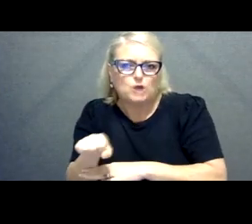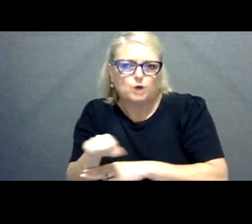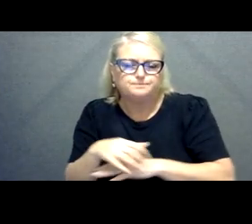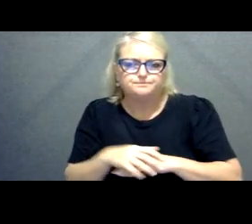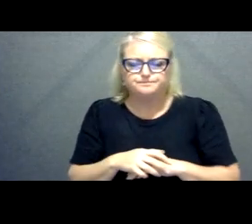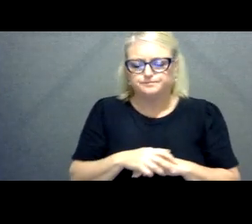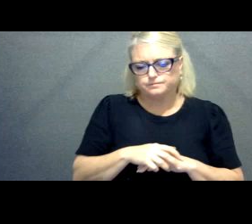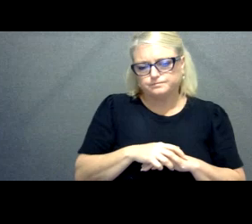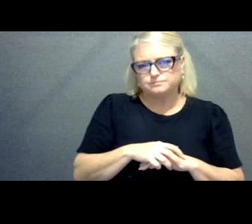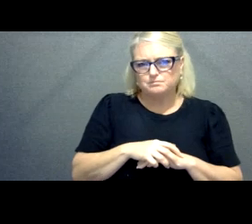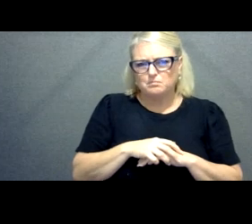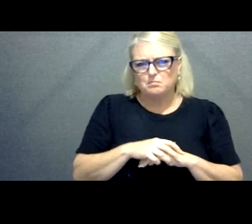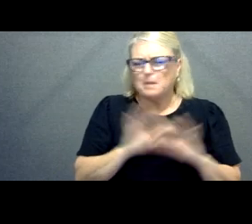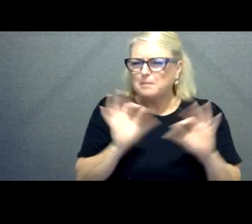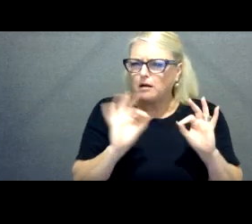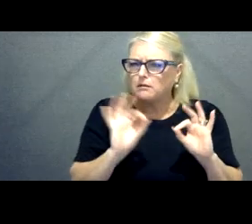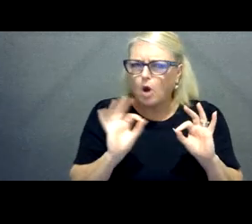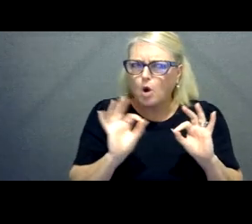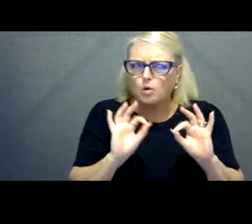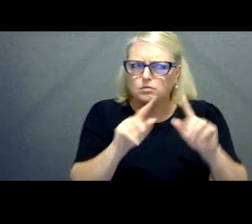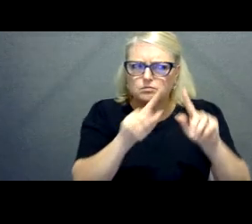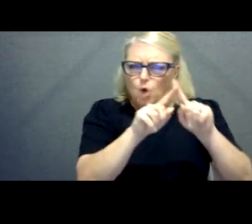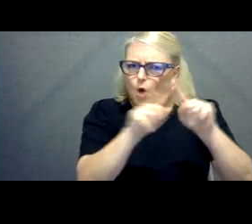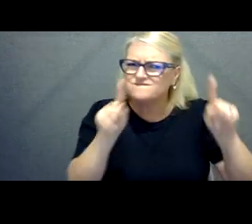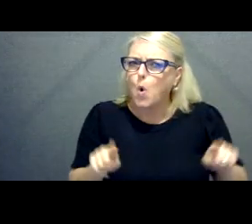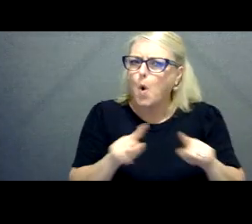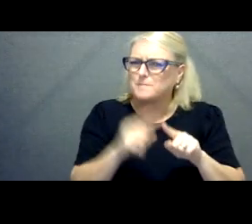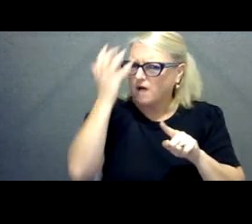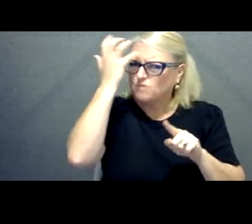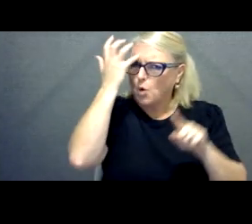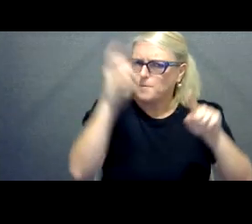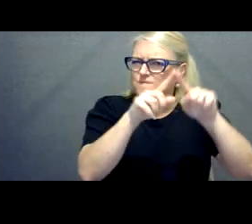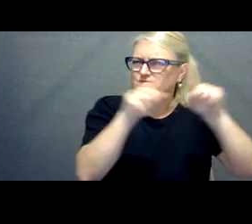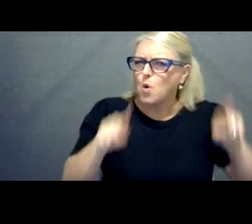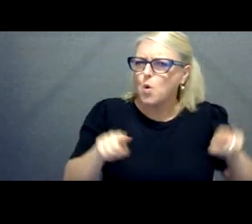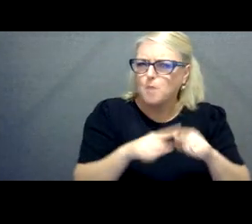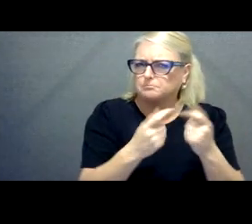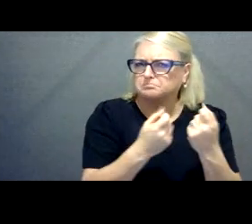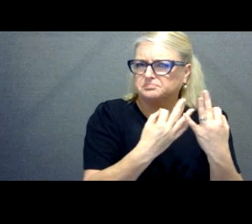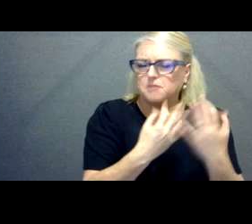client sending an email saying I'd like this decision reviewed is sufficient for the review